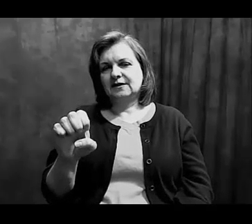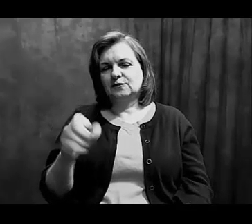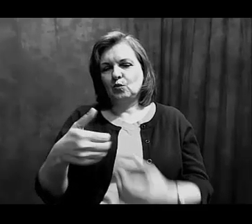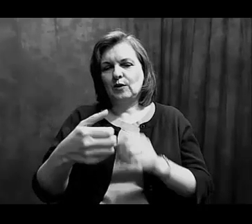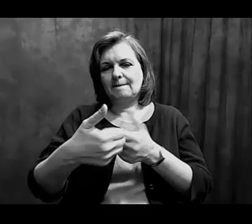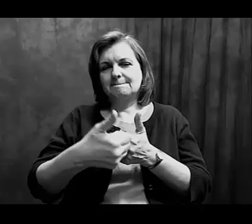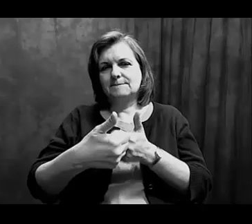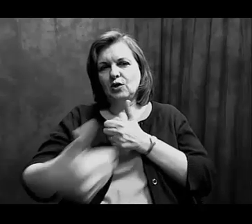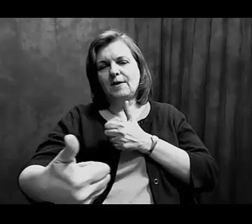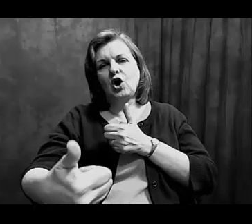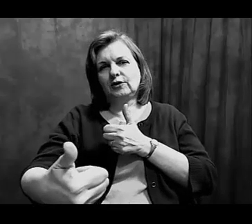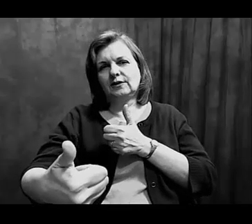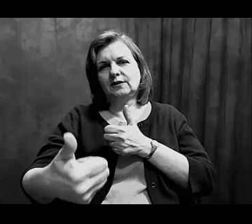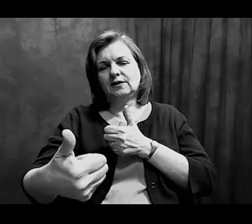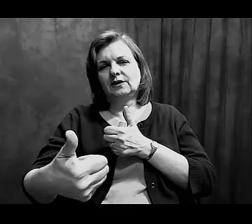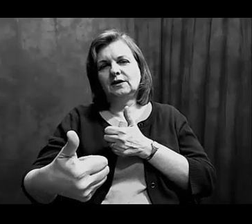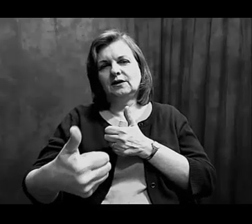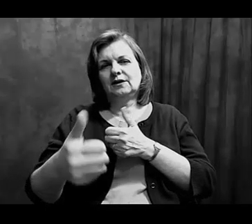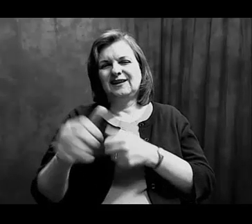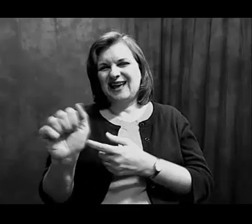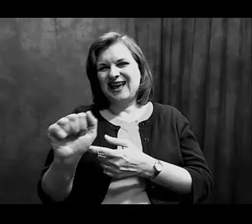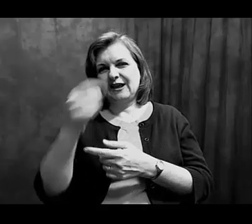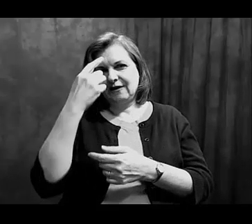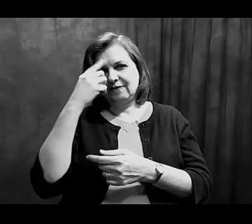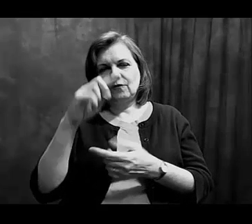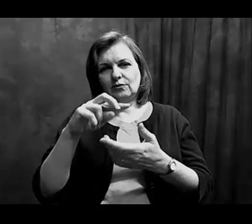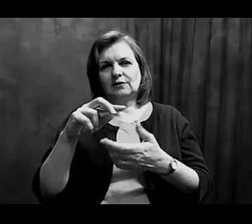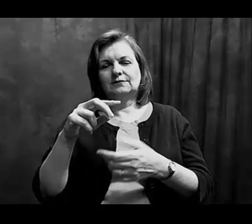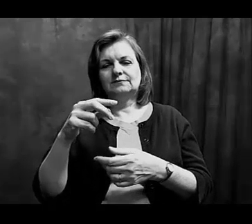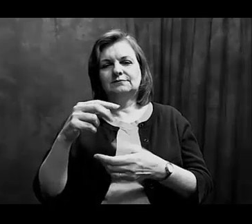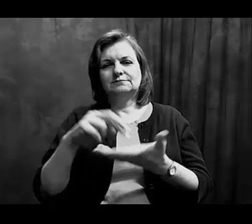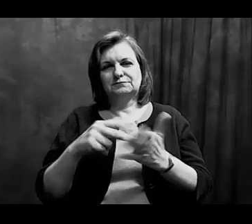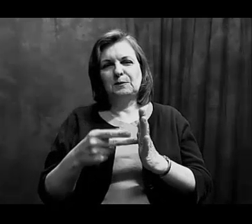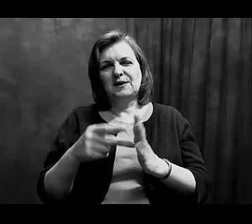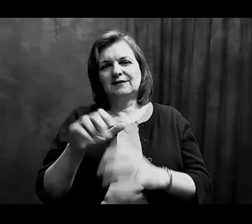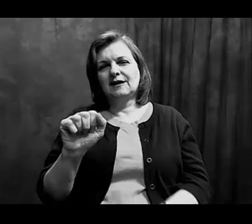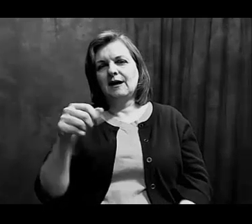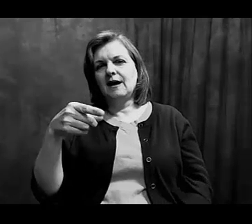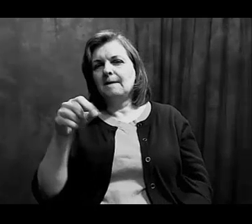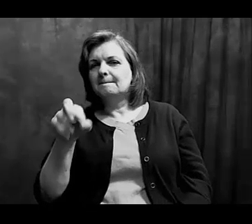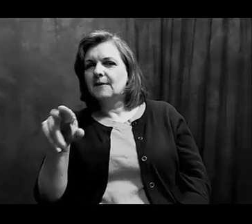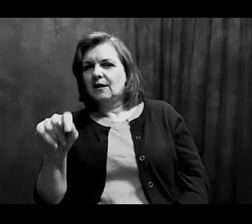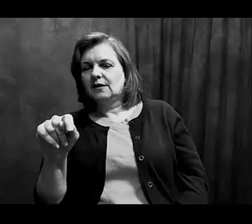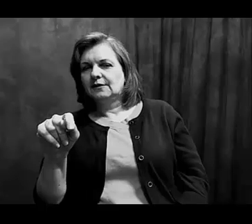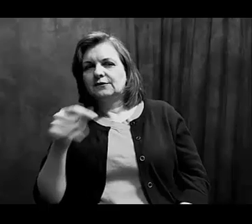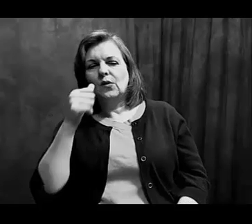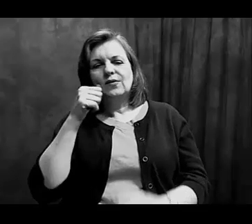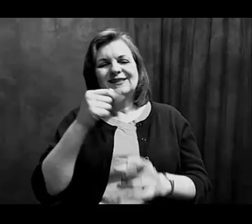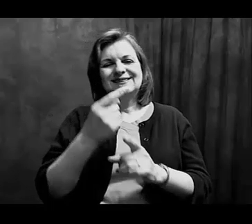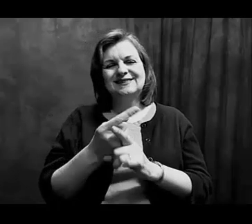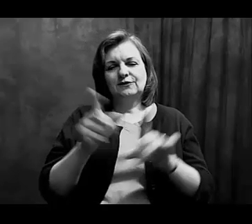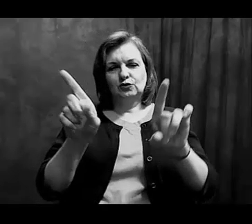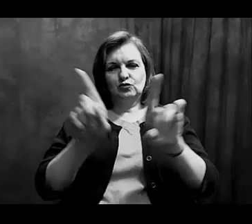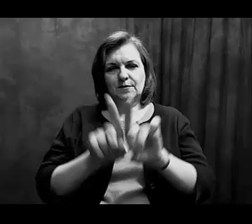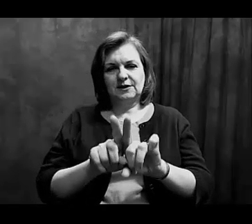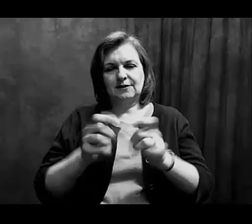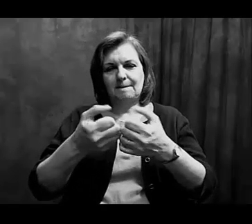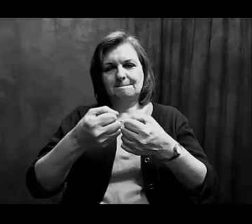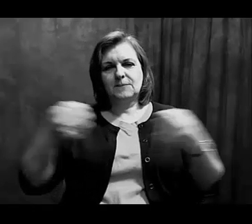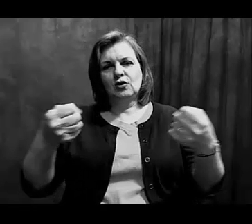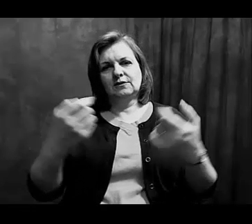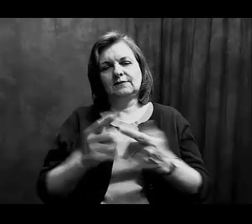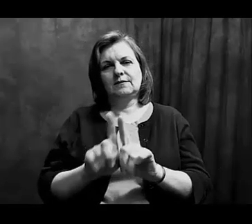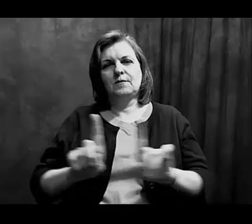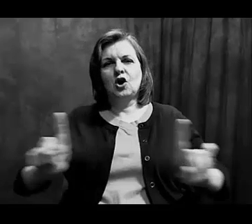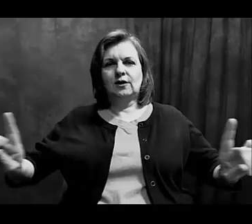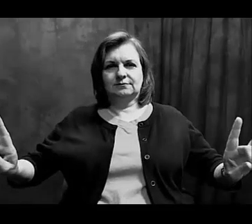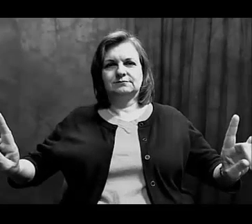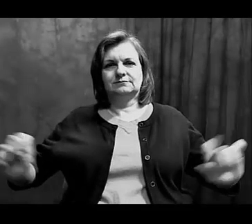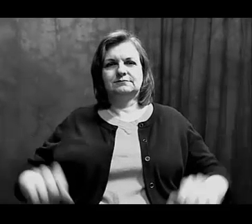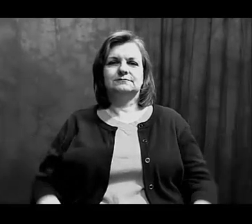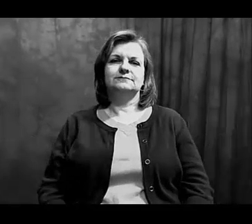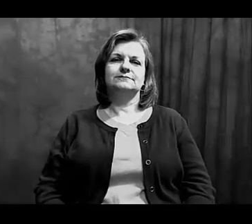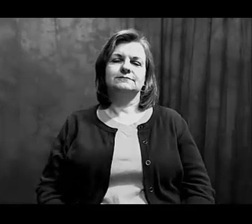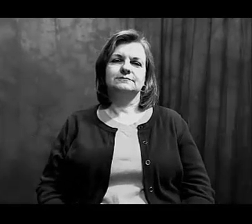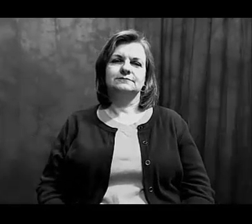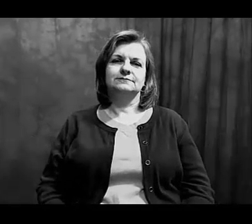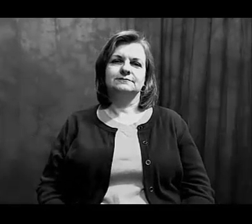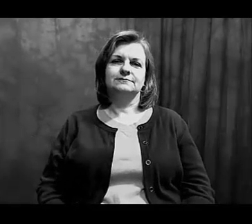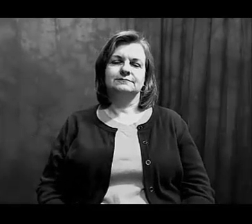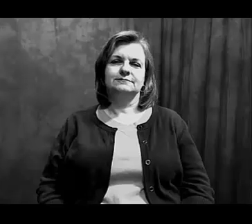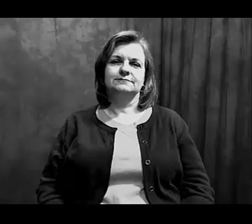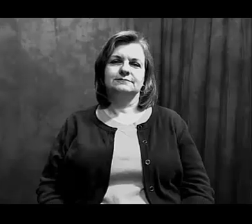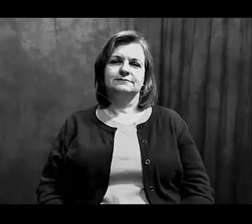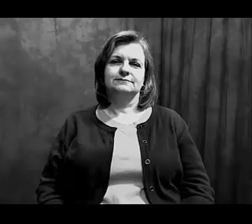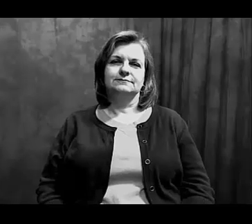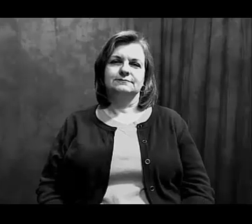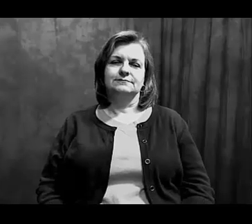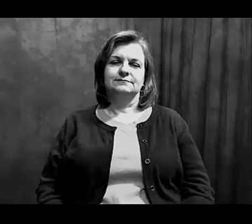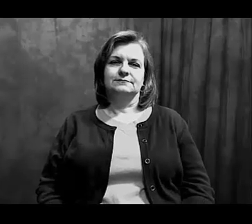"A" for apart! Pull aparat the sister chromatids